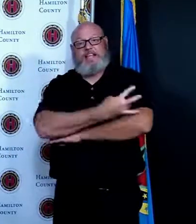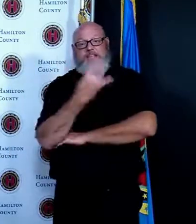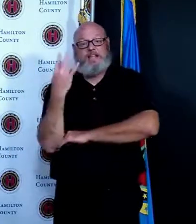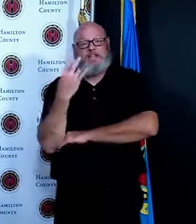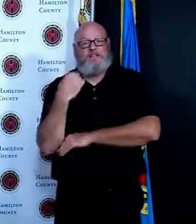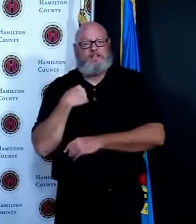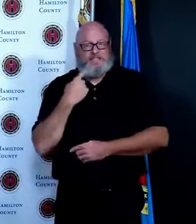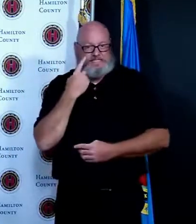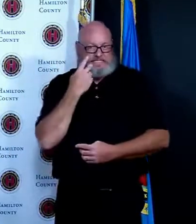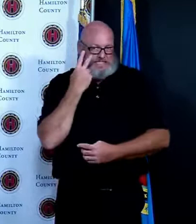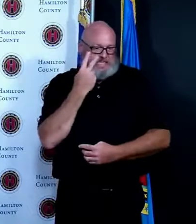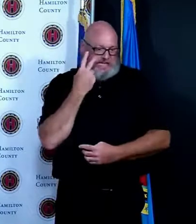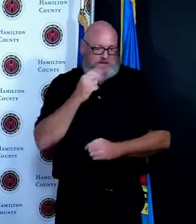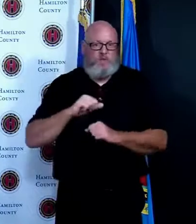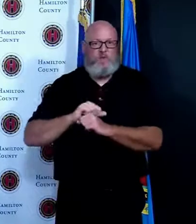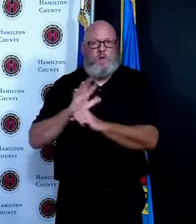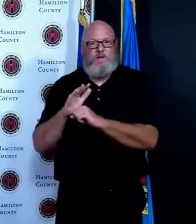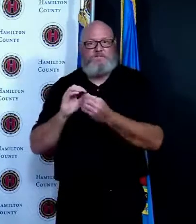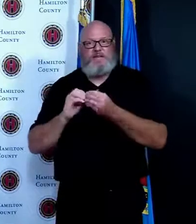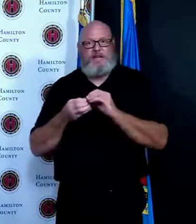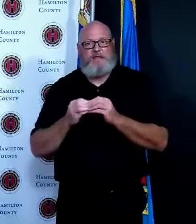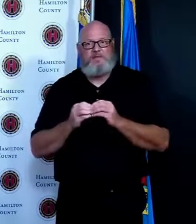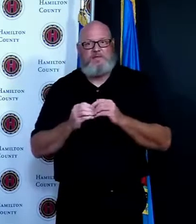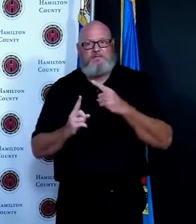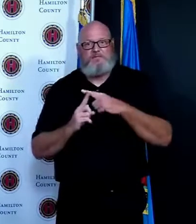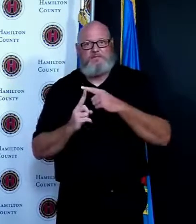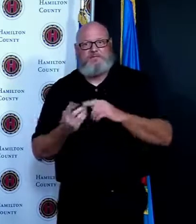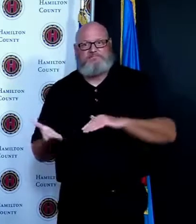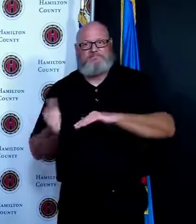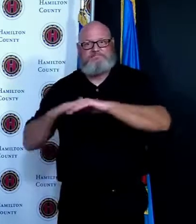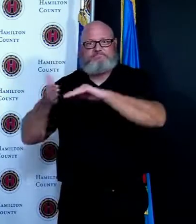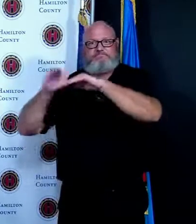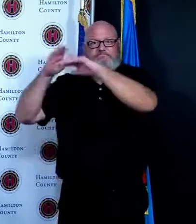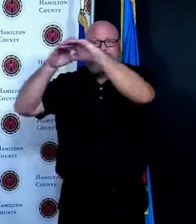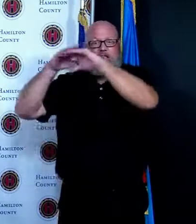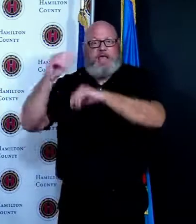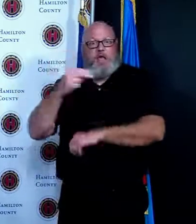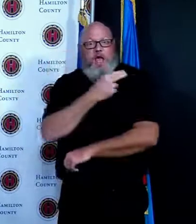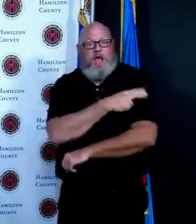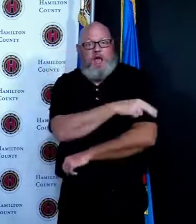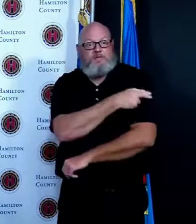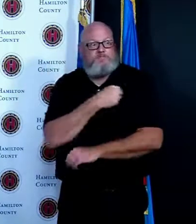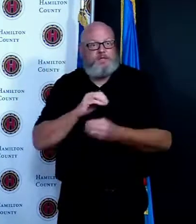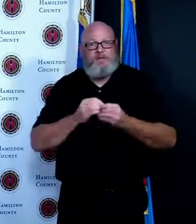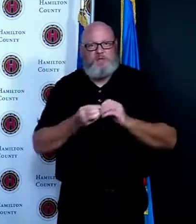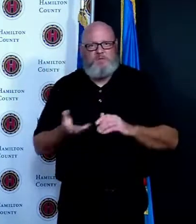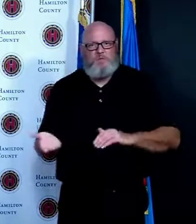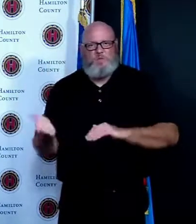and hospitalizations increase fairly significantly i really want to oppress everyone that we need to